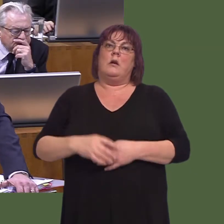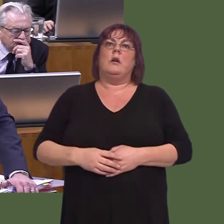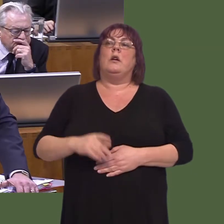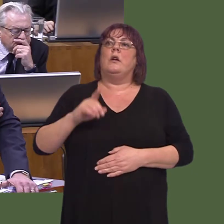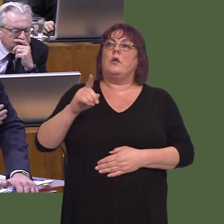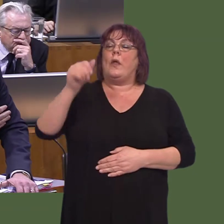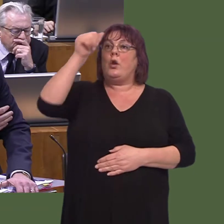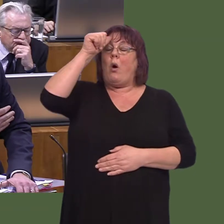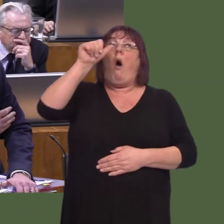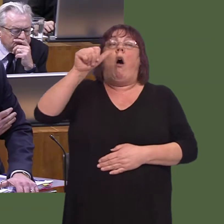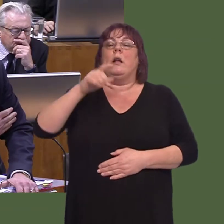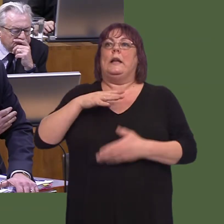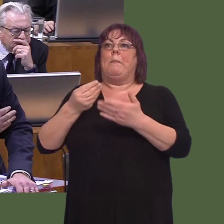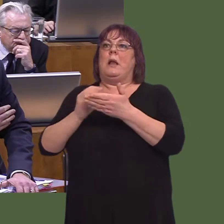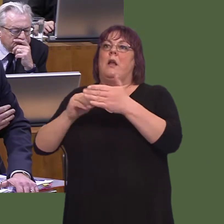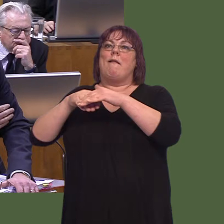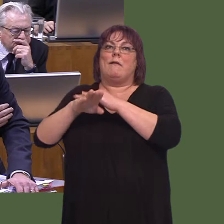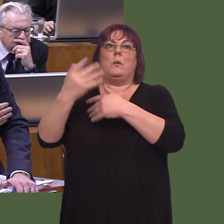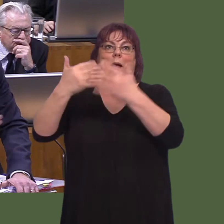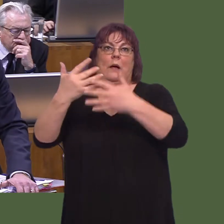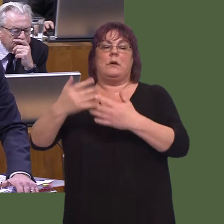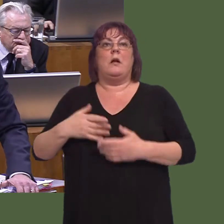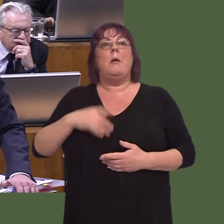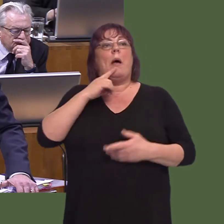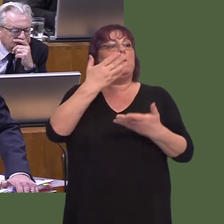Certainly, I'll ask the Cabinet Secretary for Education to take this up and to reply to